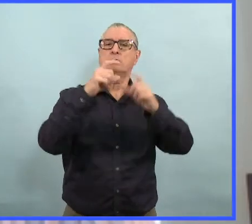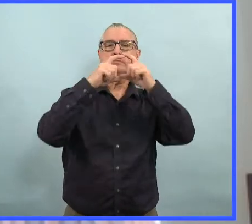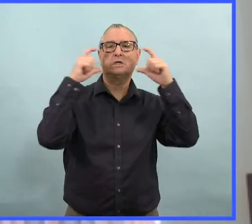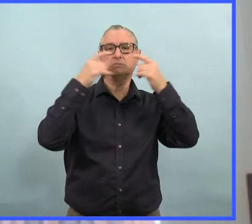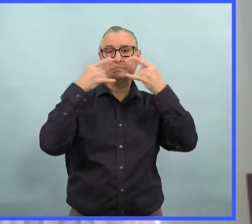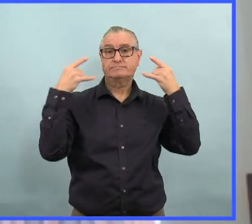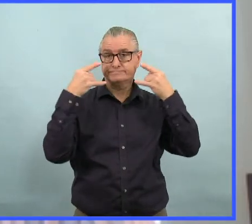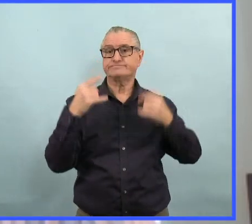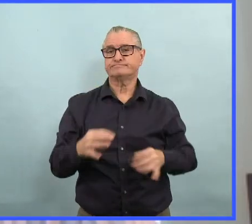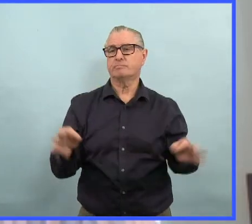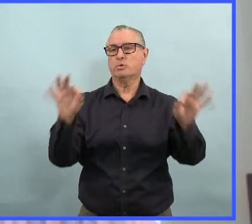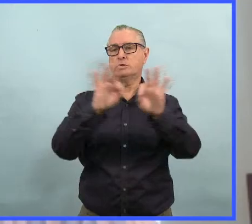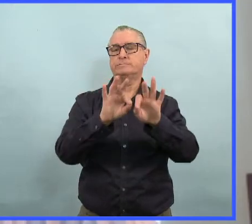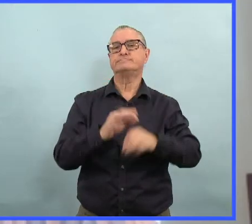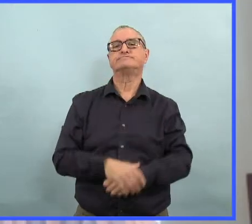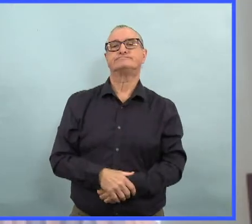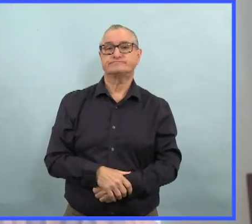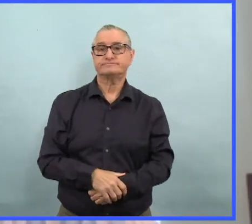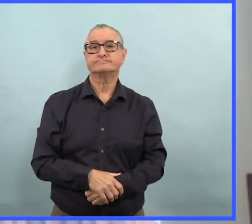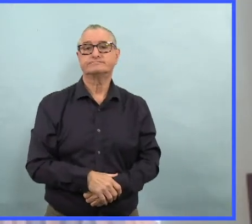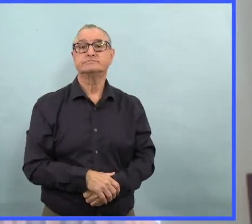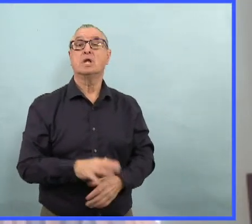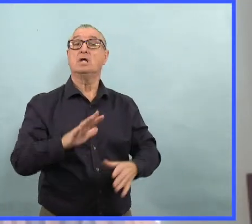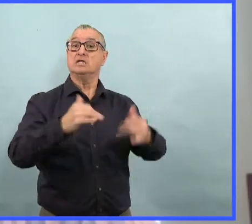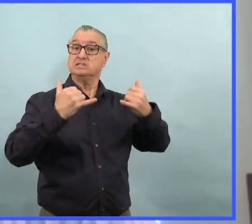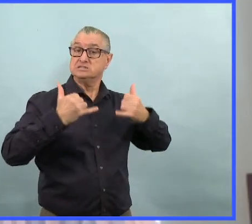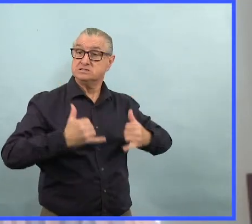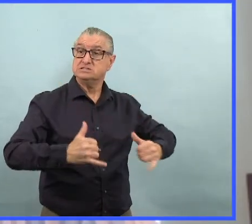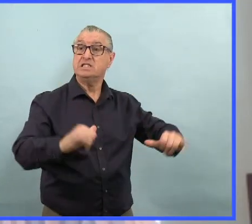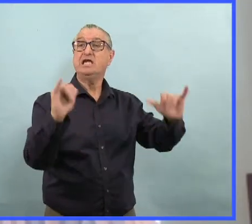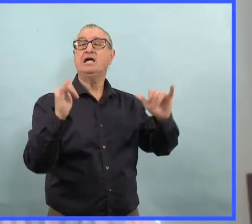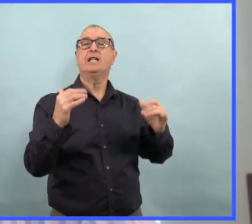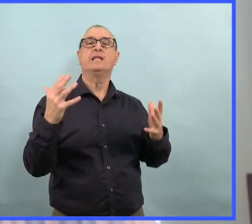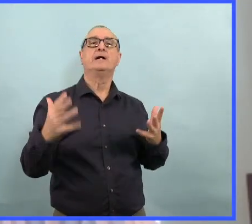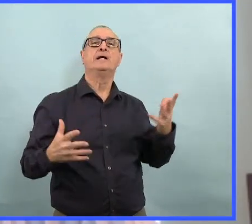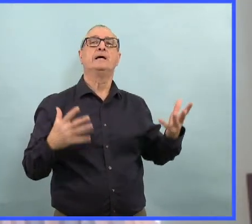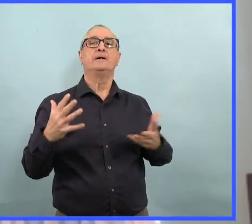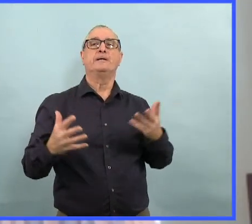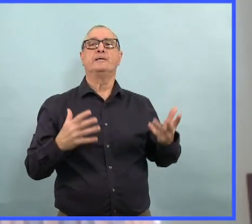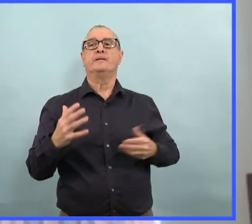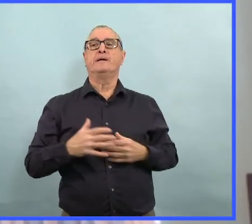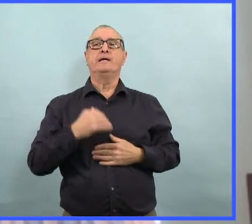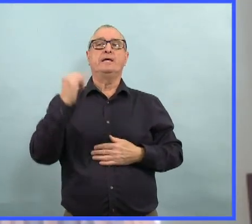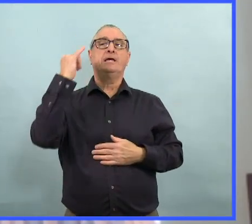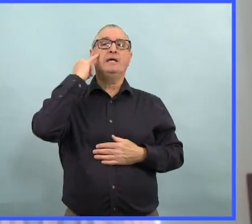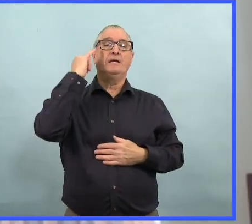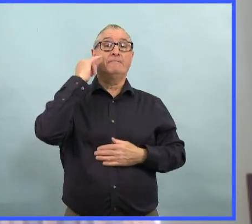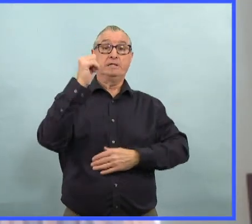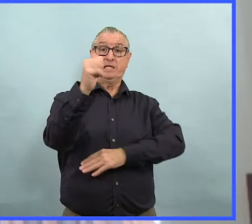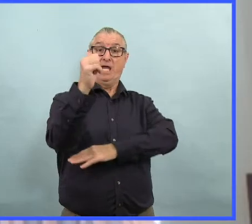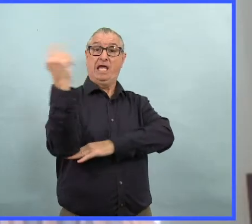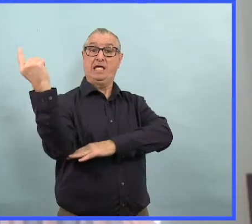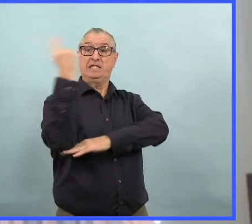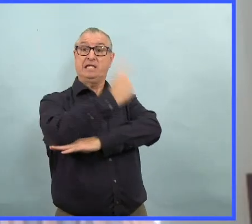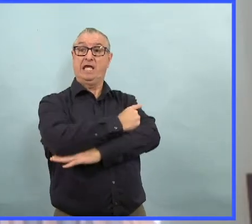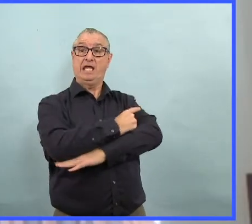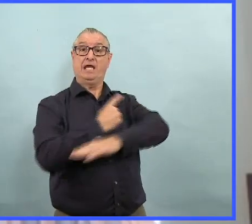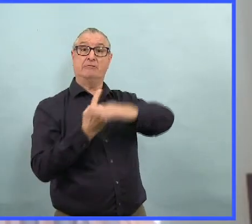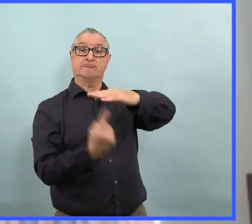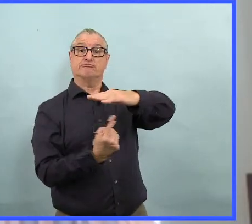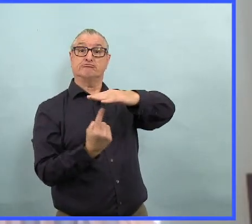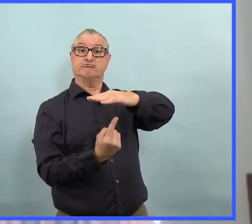critical um uh services uh if we kept a 10-day uh isolation mandatory so right now we're not